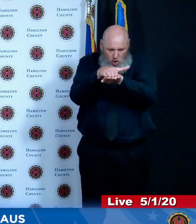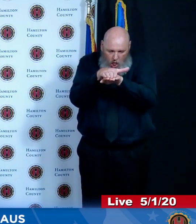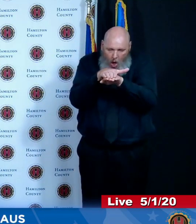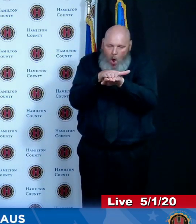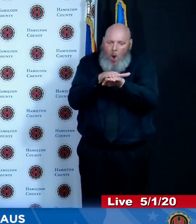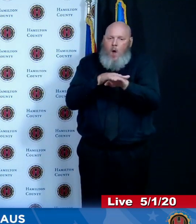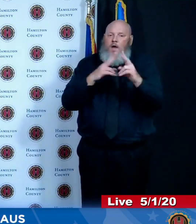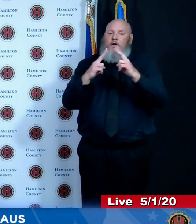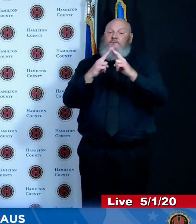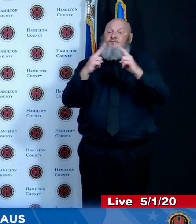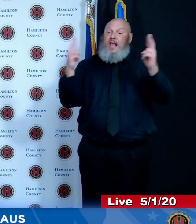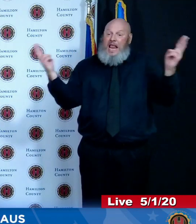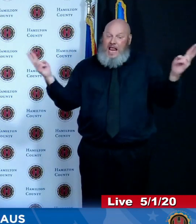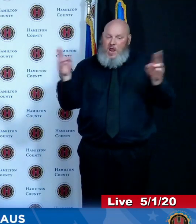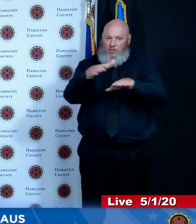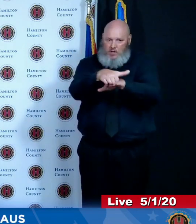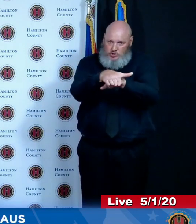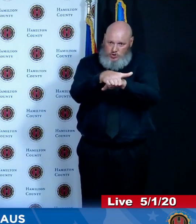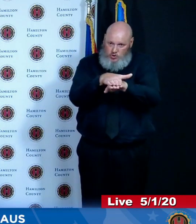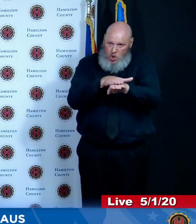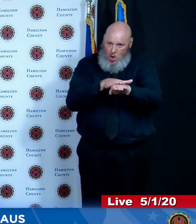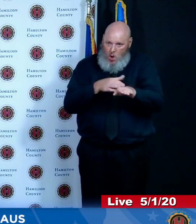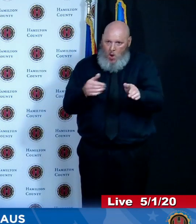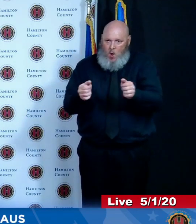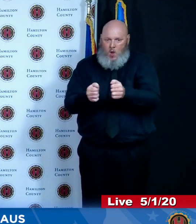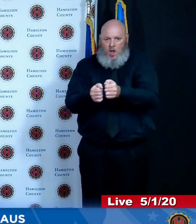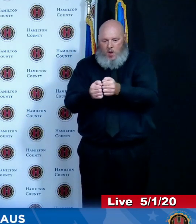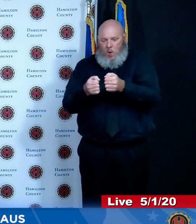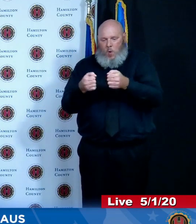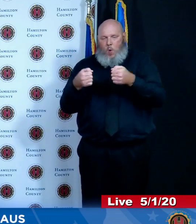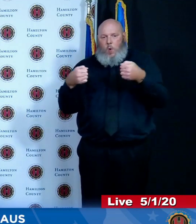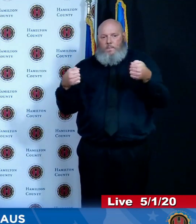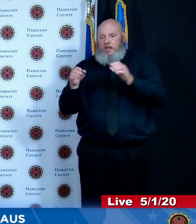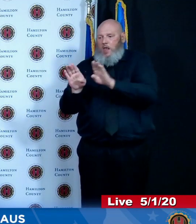right we want to get it right so that we don't find ourselves having to close